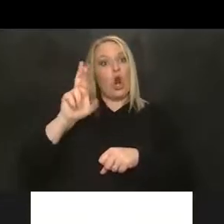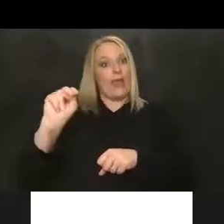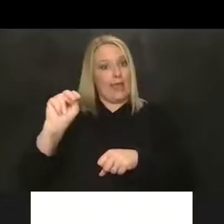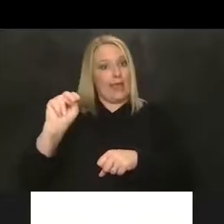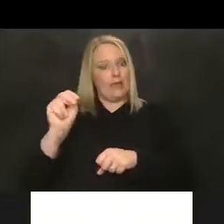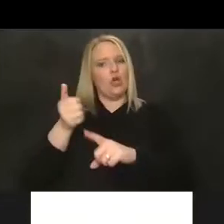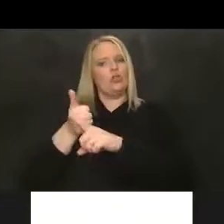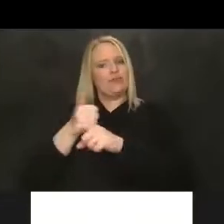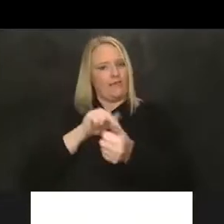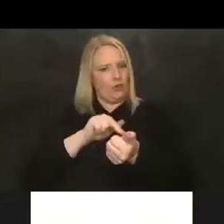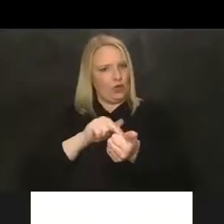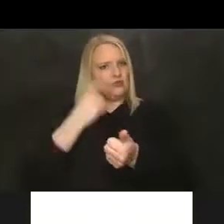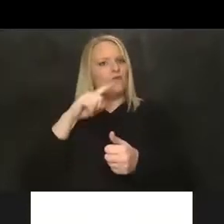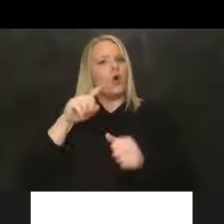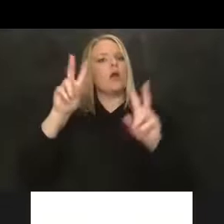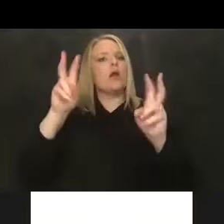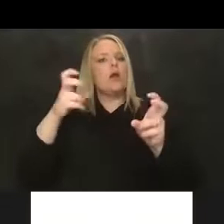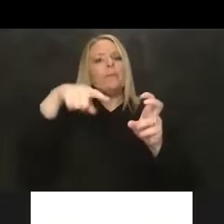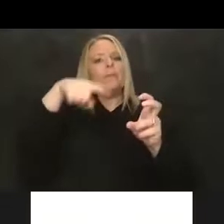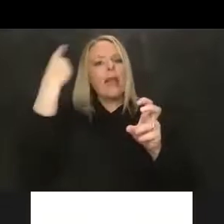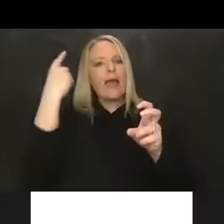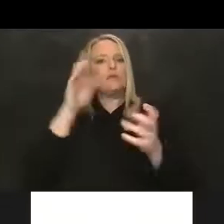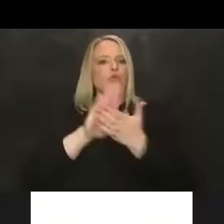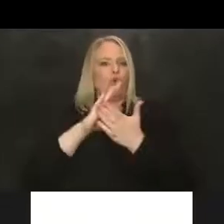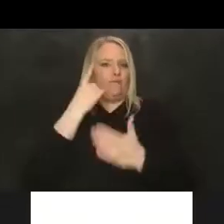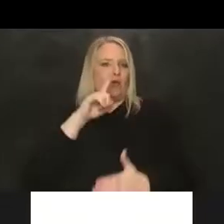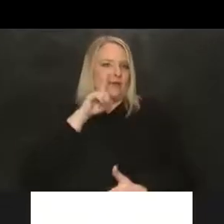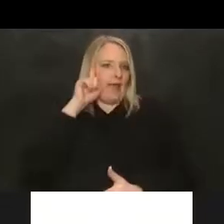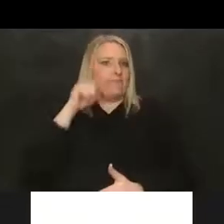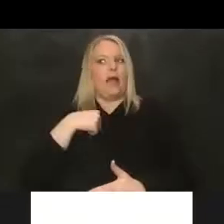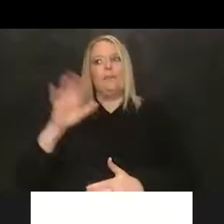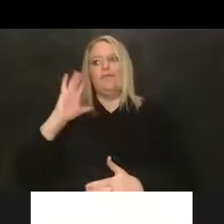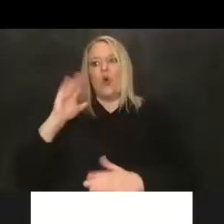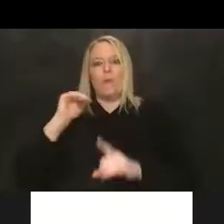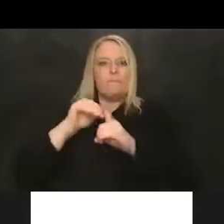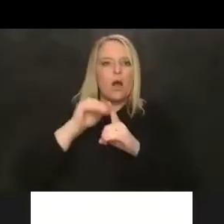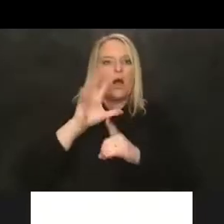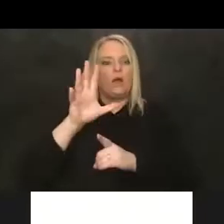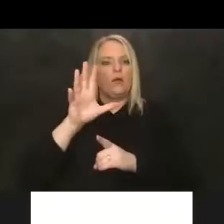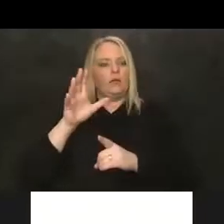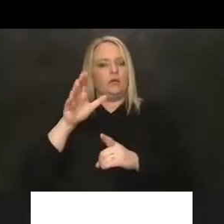the black school for the deaf, so I used to bug her so much, she would take me along with her, and I was